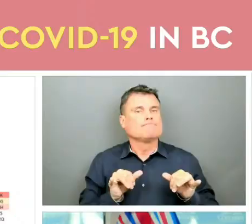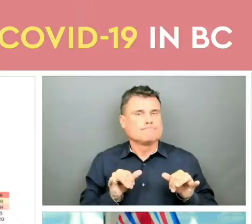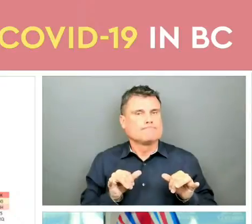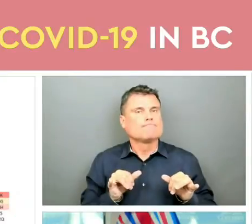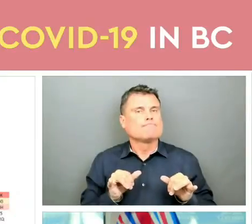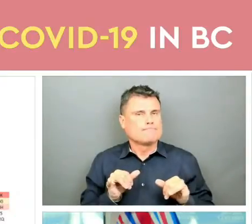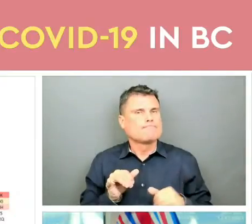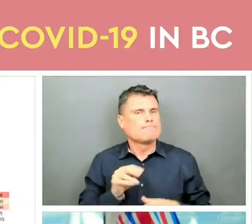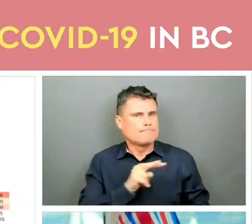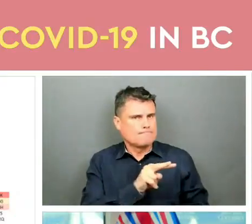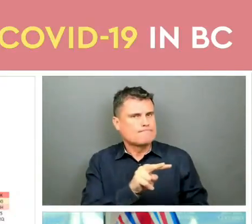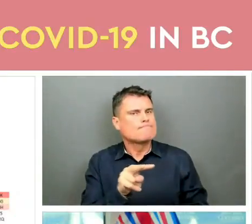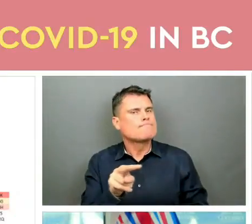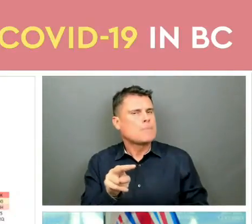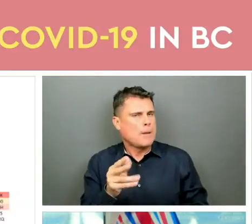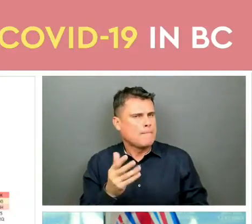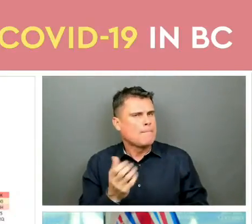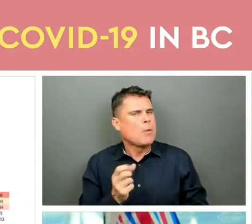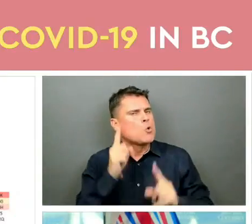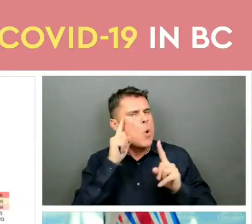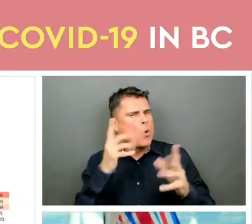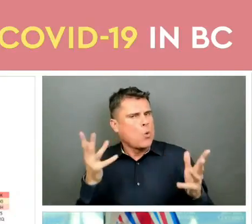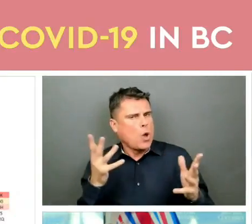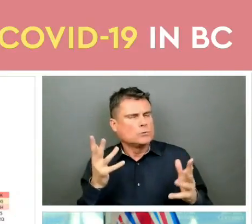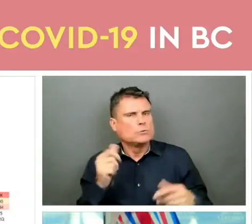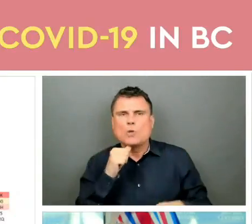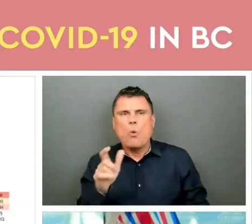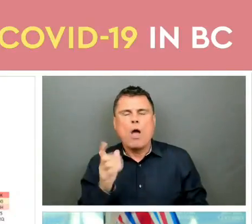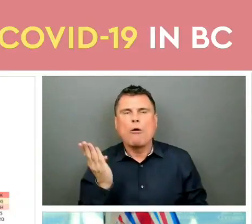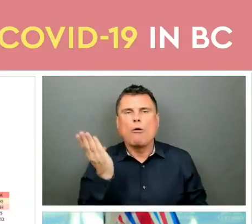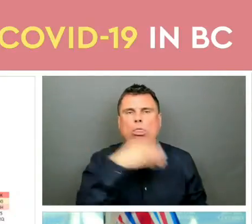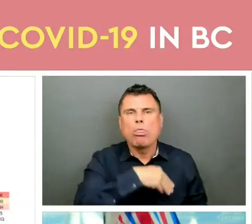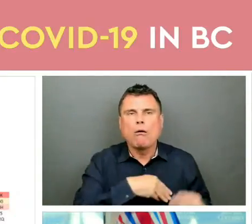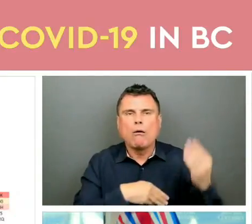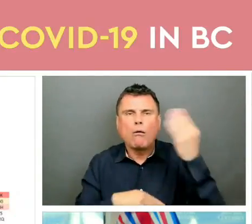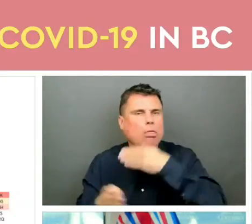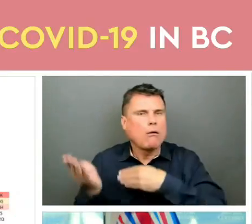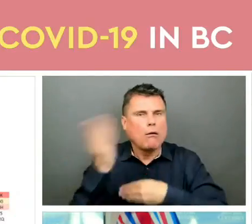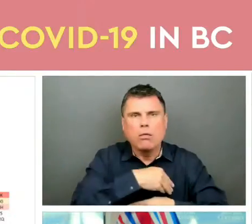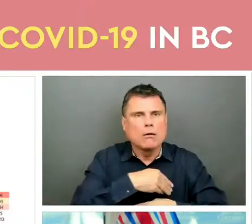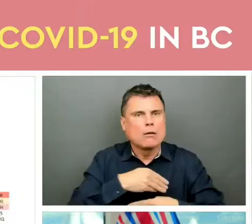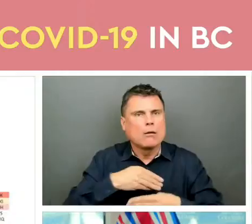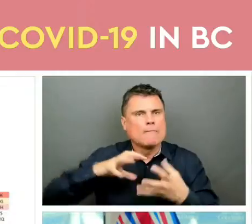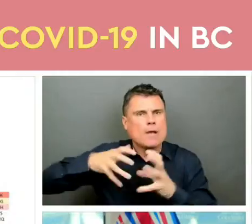make sure we're not missing another important one that may be arising. And we don't need